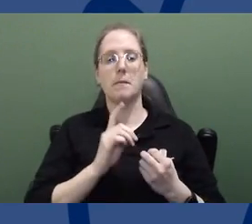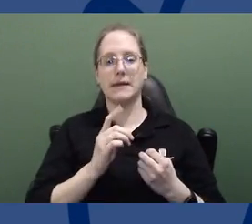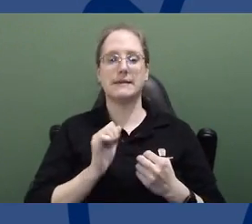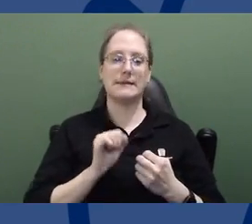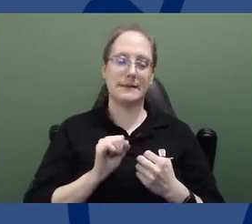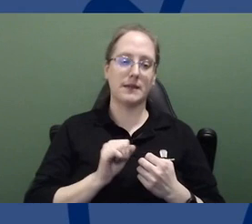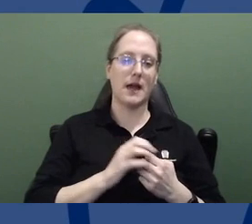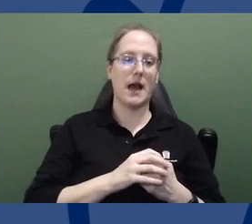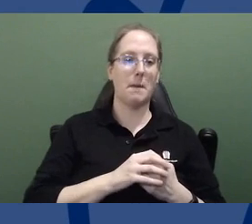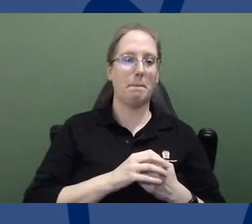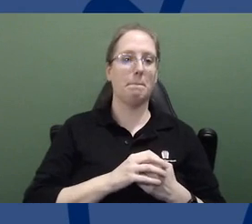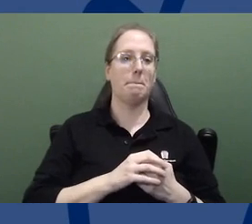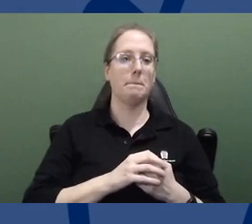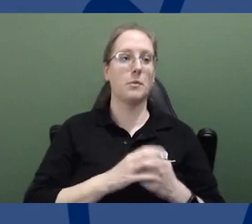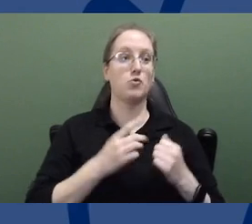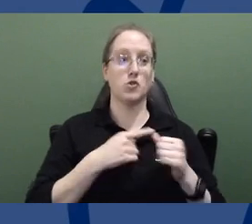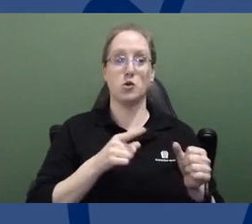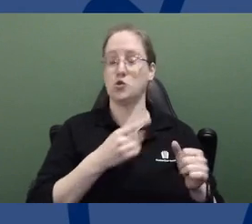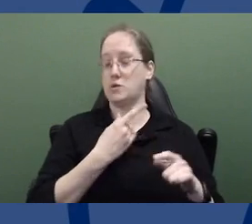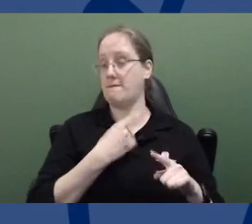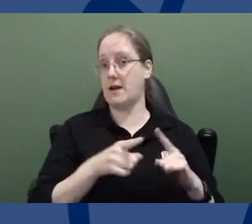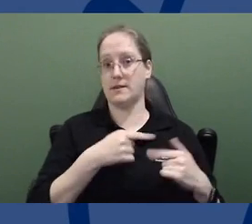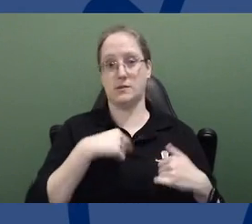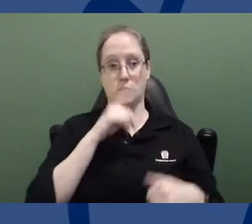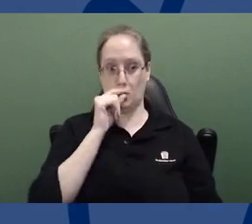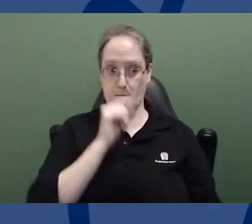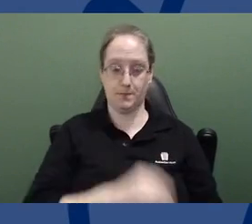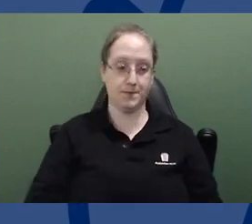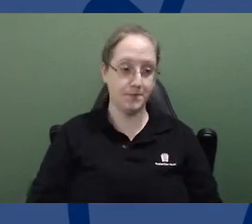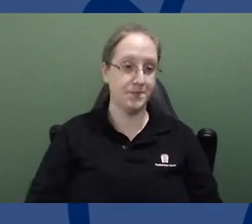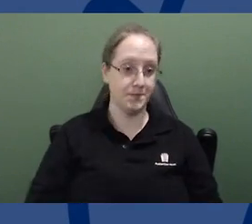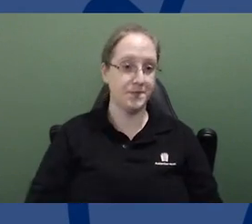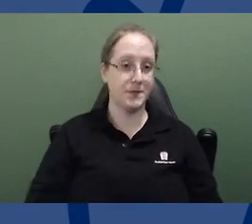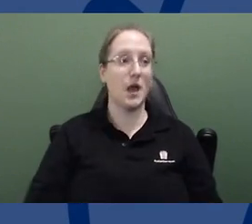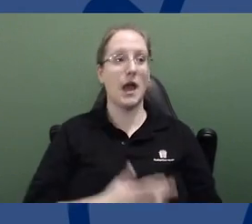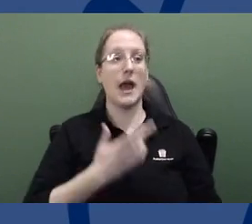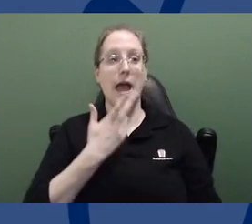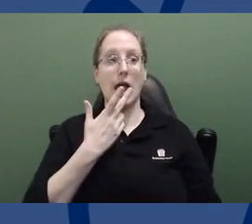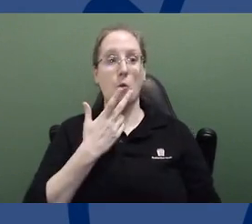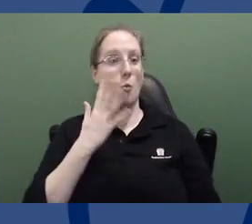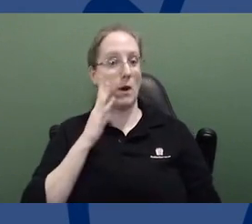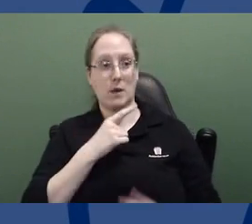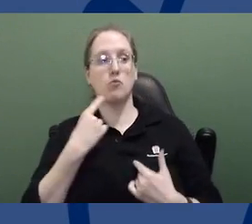the response was as quick as we could once we knew things were being extended.